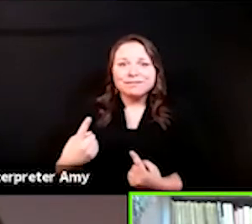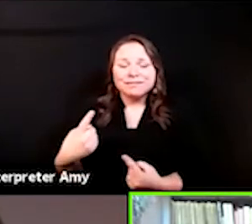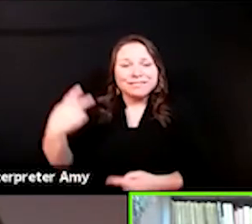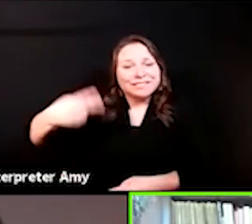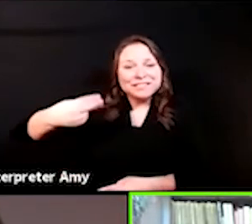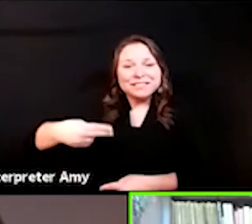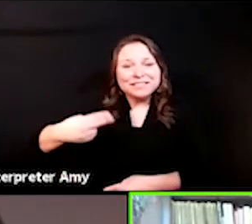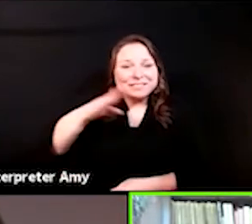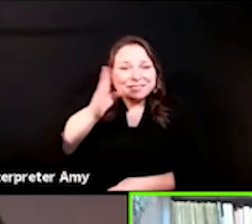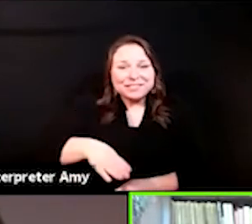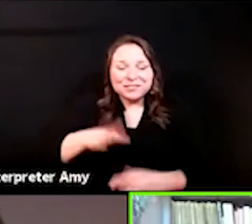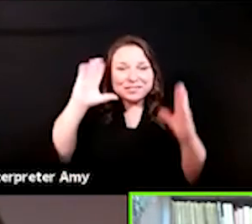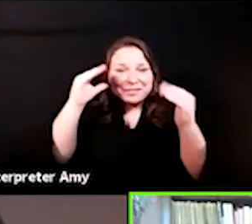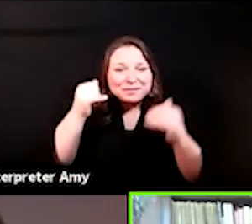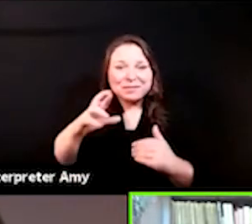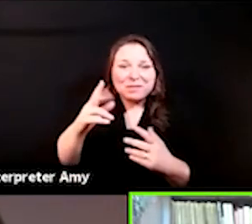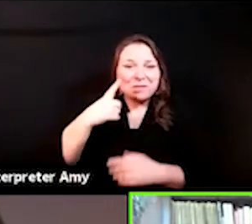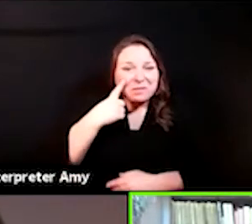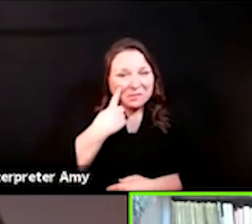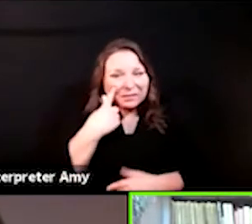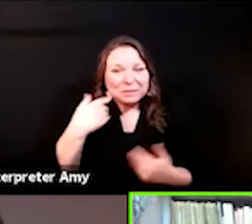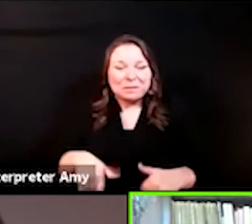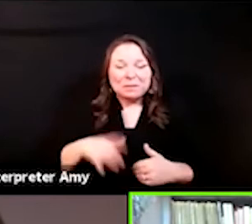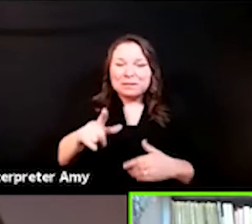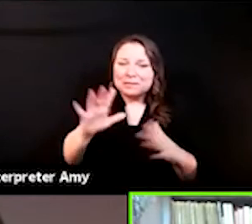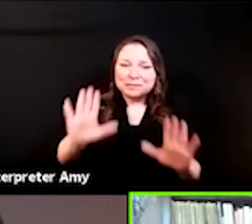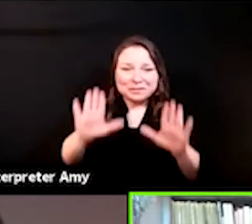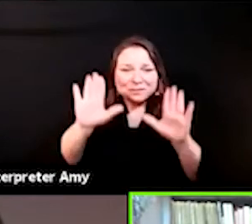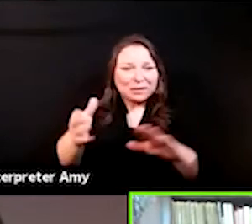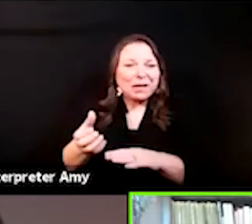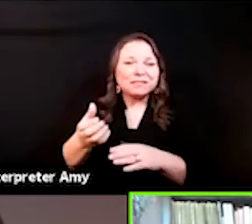OR IN HISTORY HAVE EVER BEEN ABLE TO WITNESS. IT'S AN